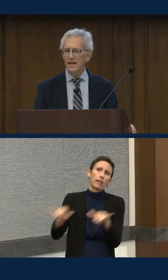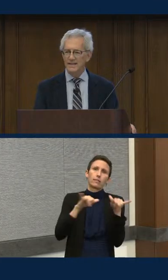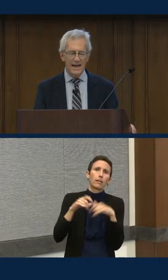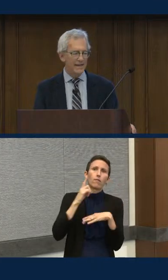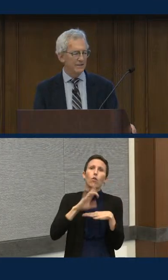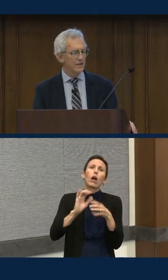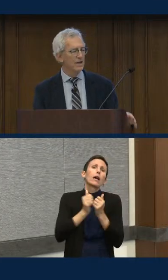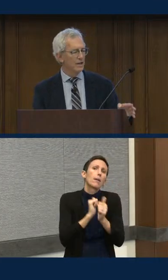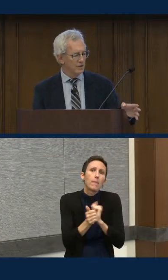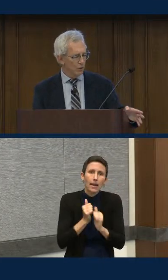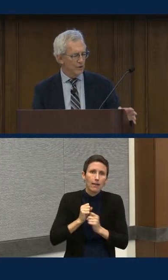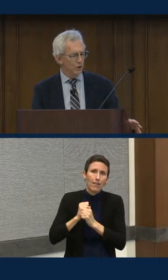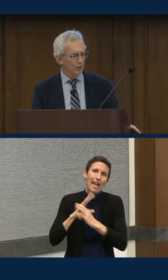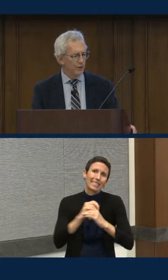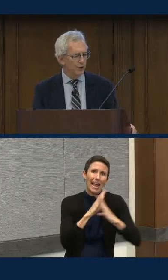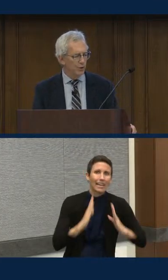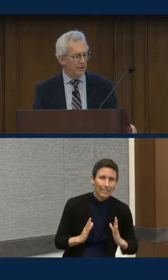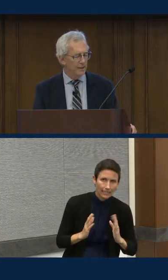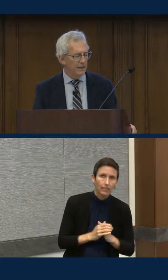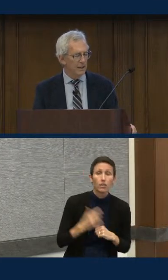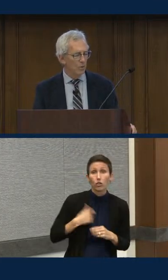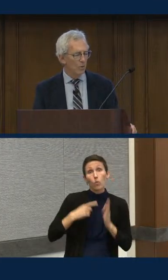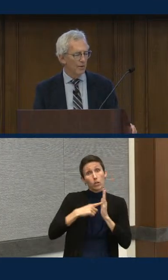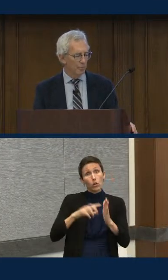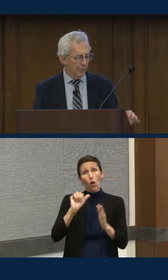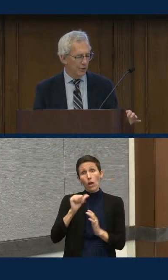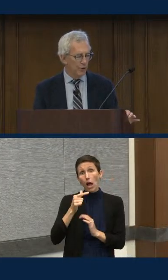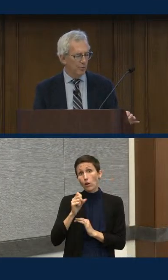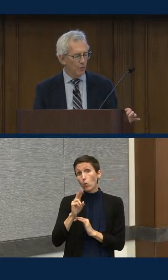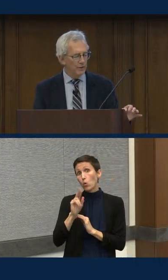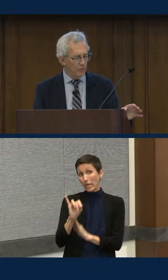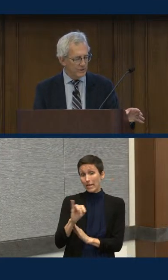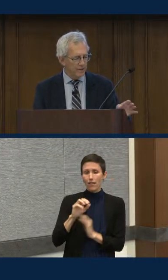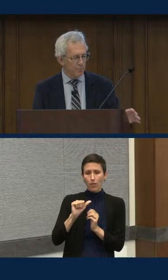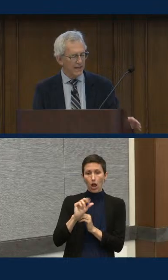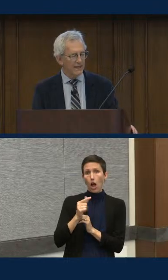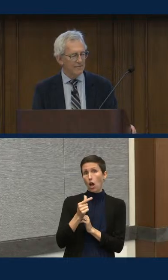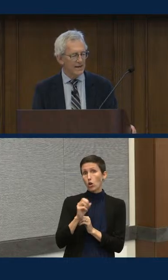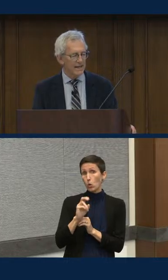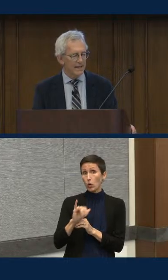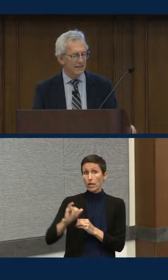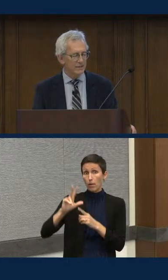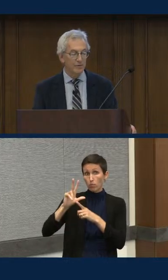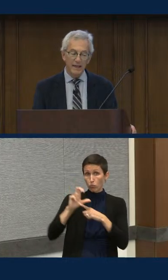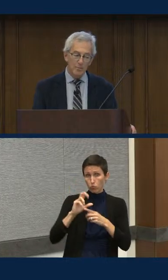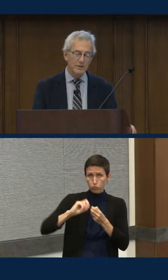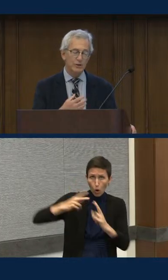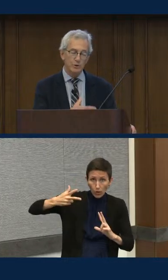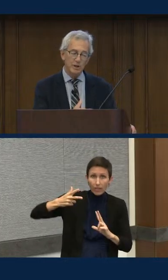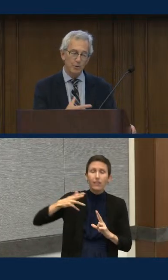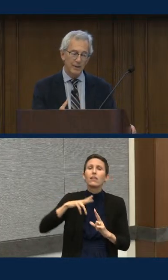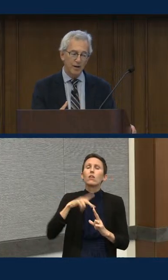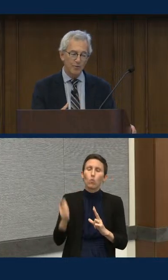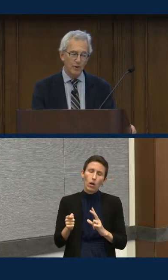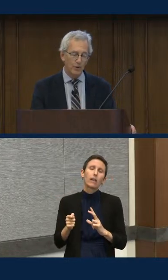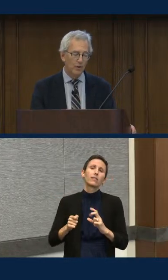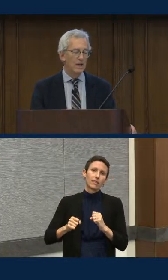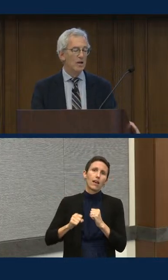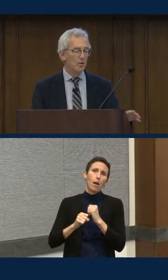competitive antagonist so we showed the agouti protein was a competitive antagonist in the